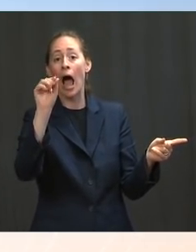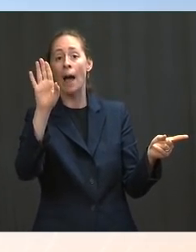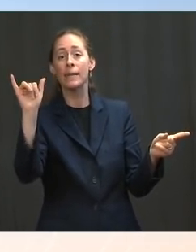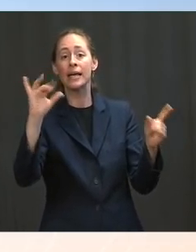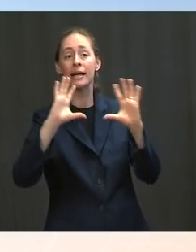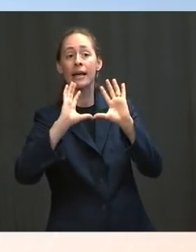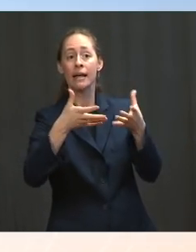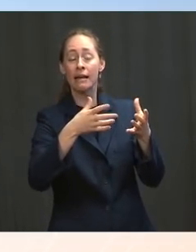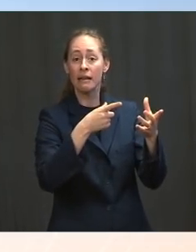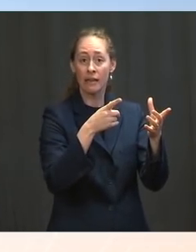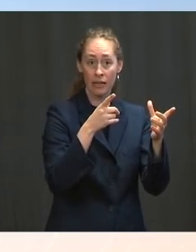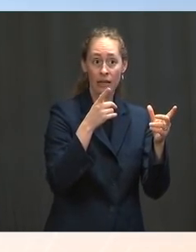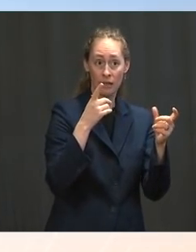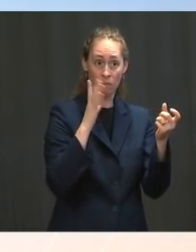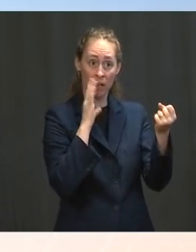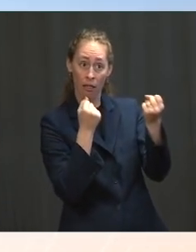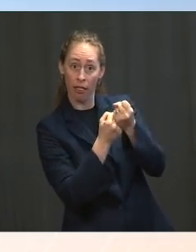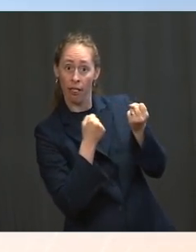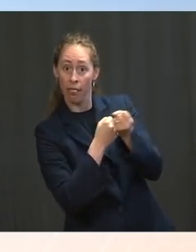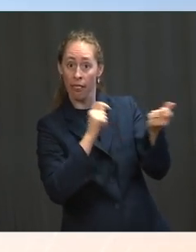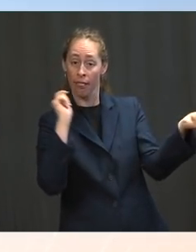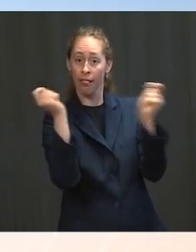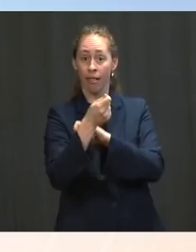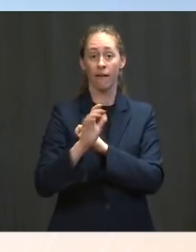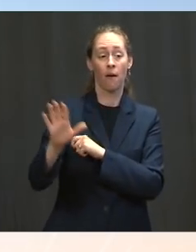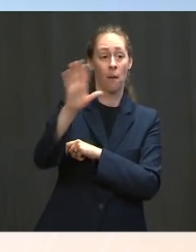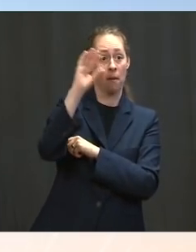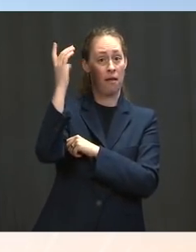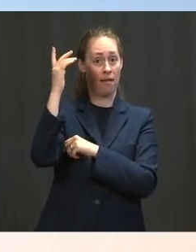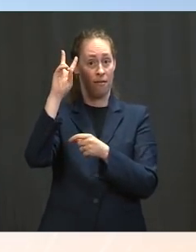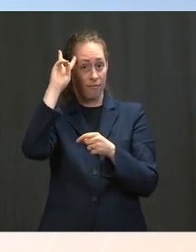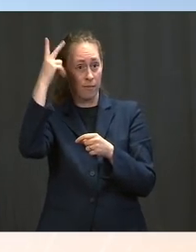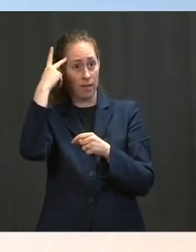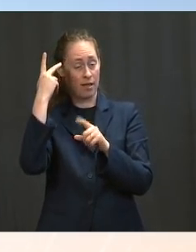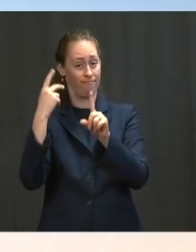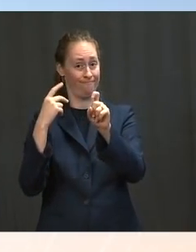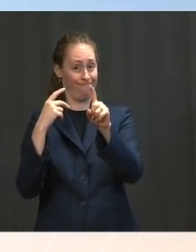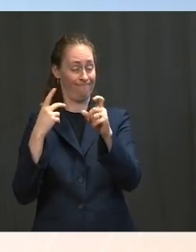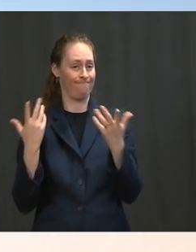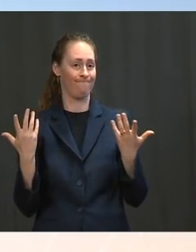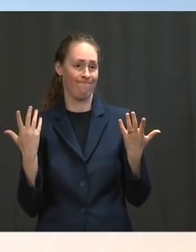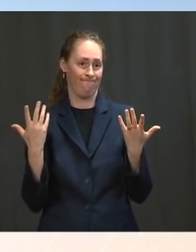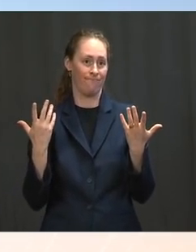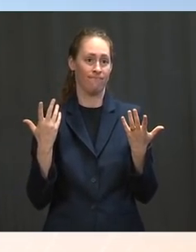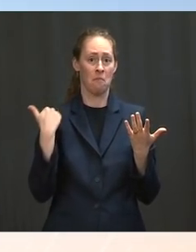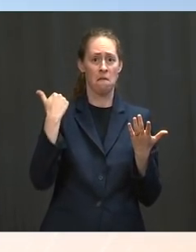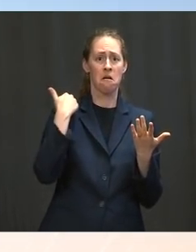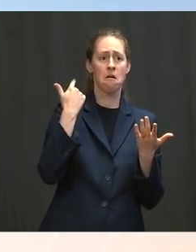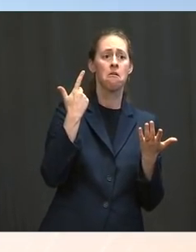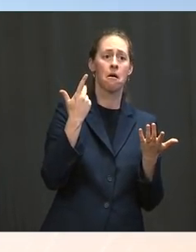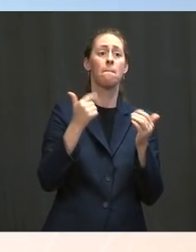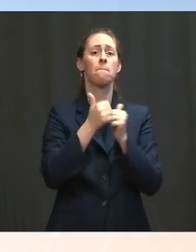and approval rating down from what it is currently, which is the vast majority of the American people agree with the President. Go ahead.